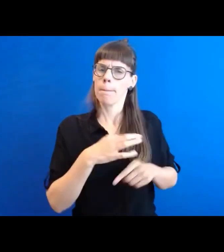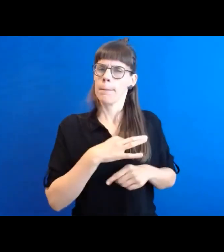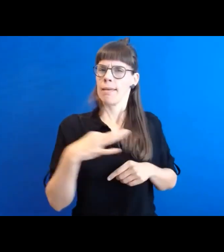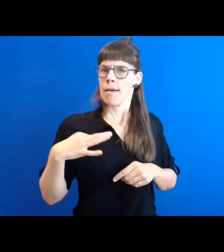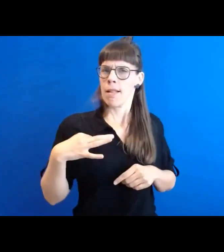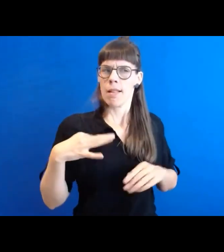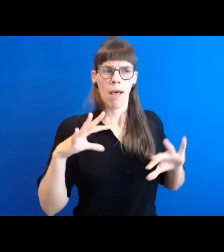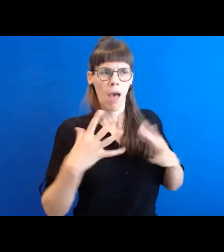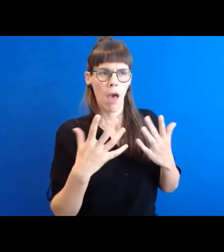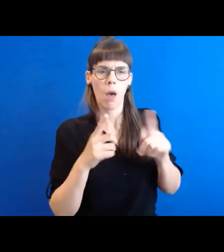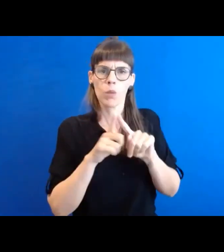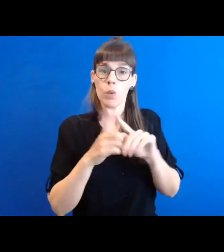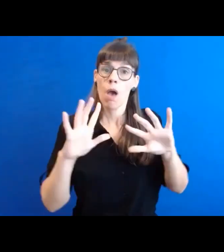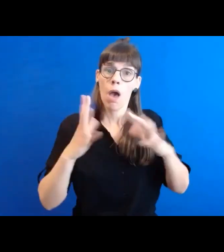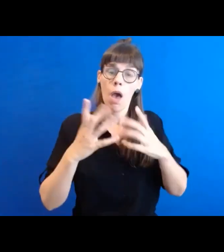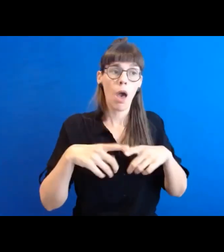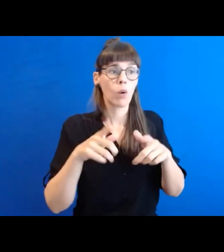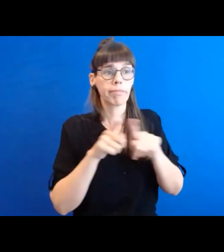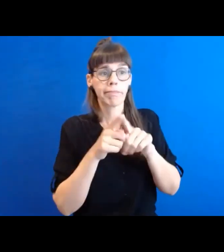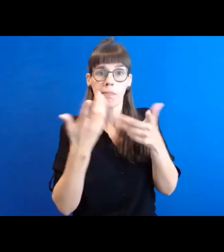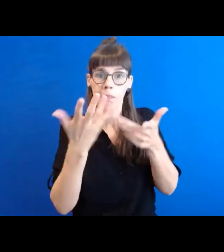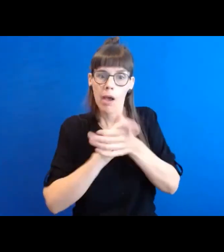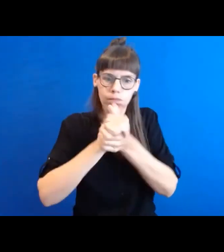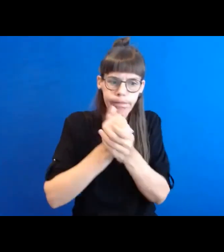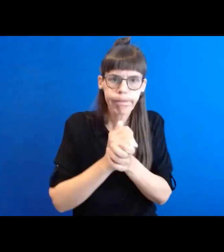in this medical healthcare. Also